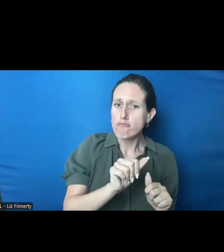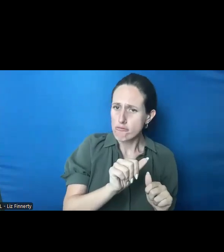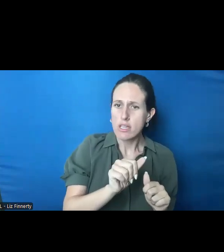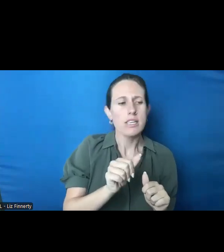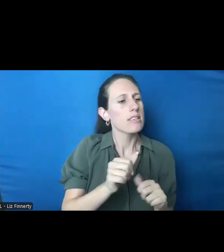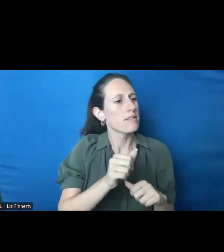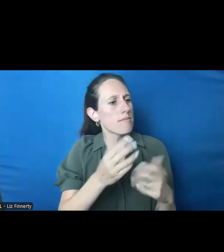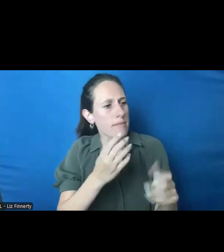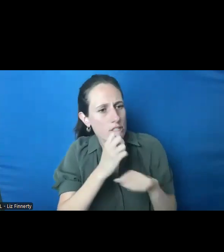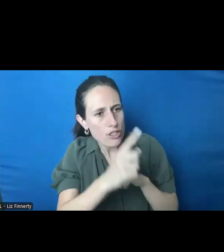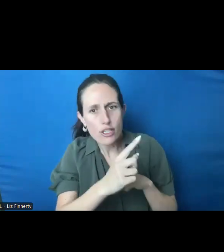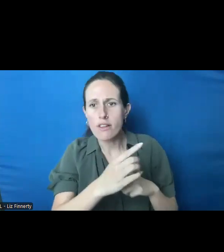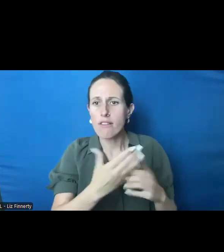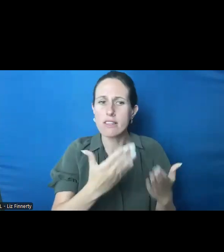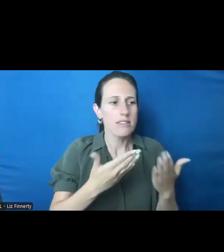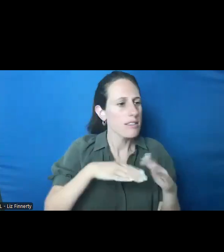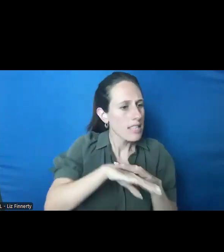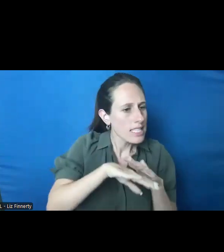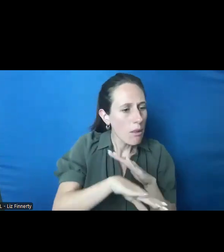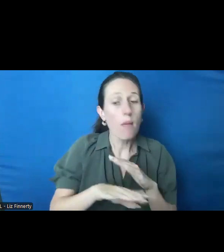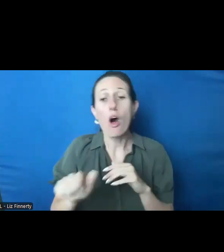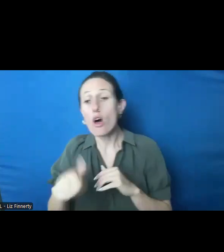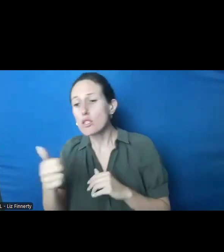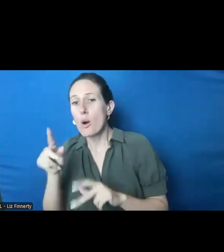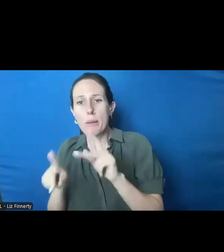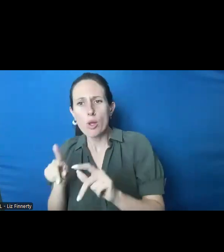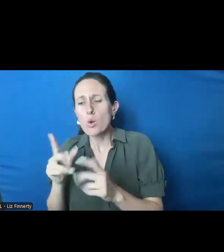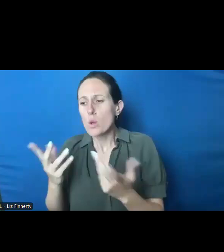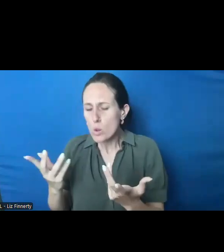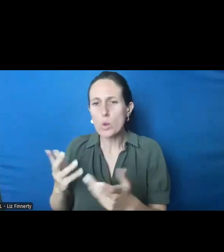serve them understand how the ADA applies to our changing